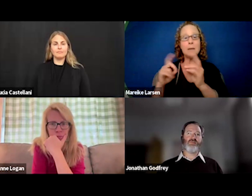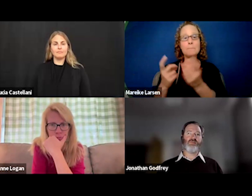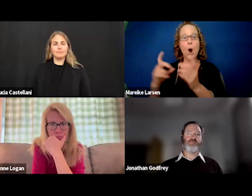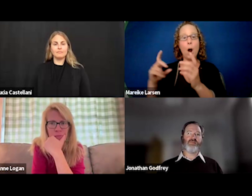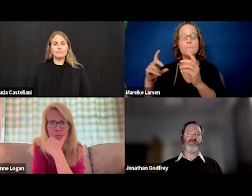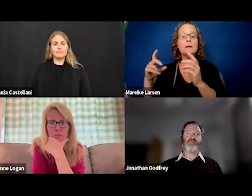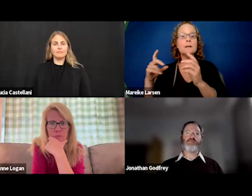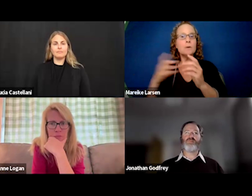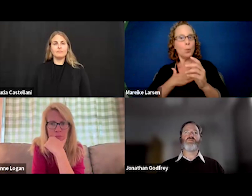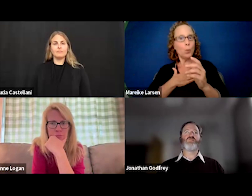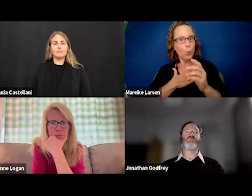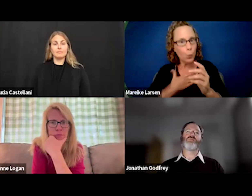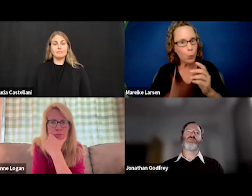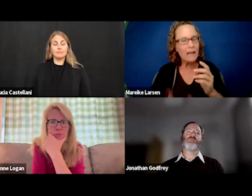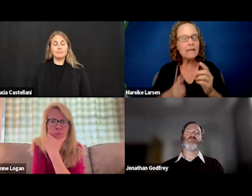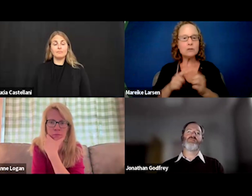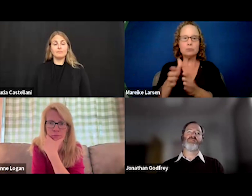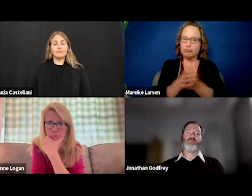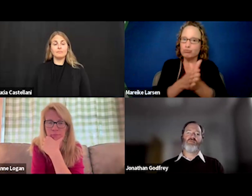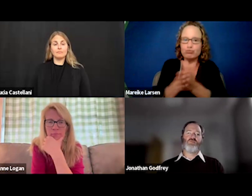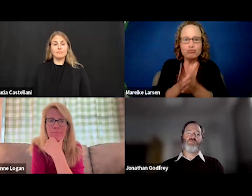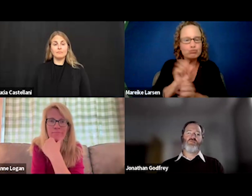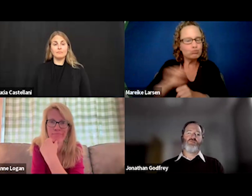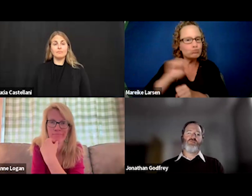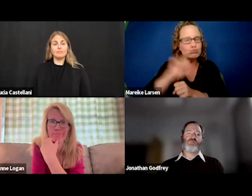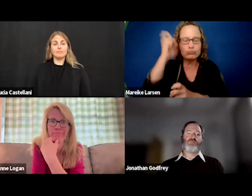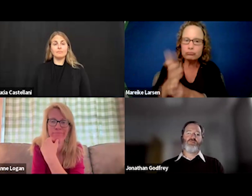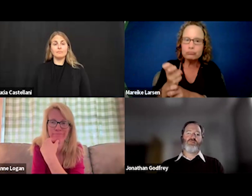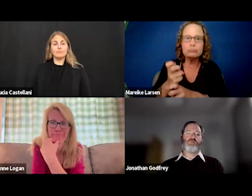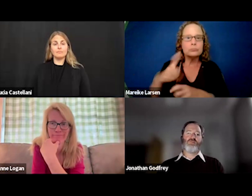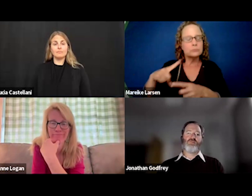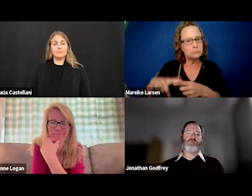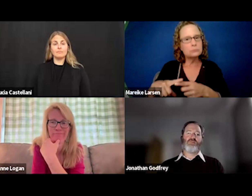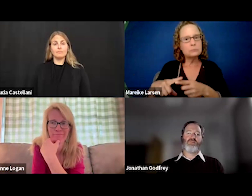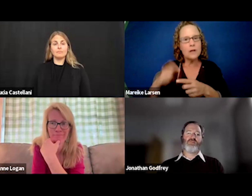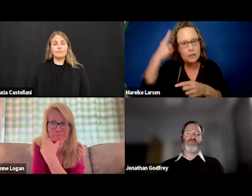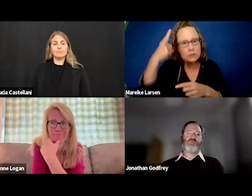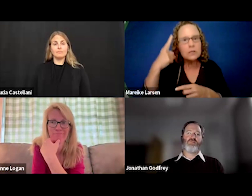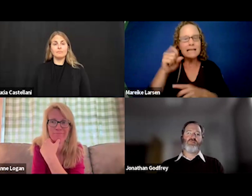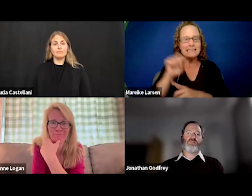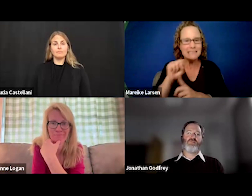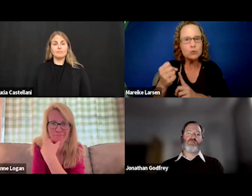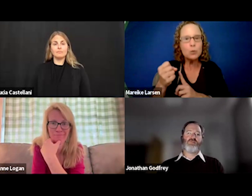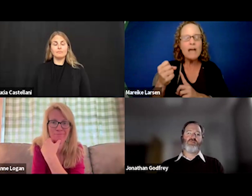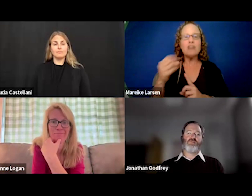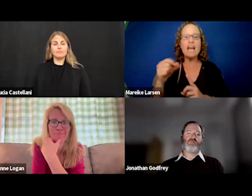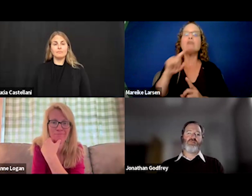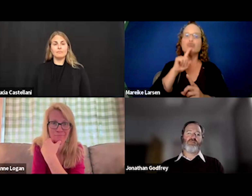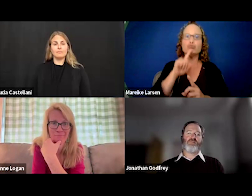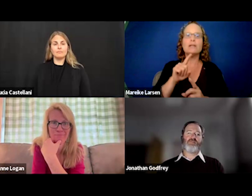put in the effort themselves to go deep into making things accessible.